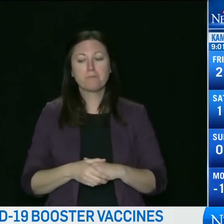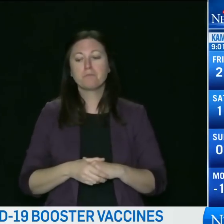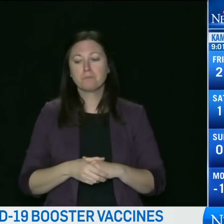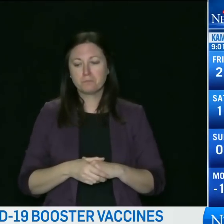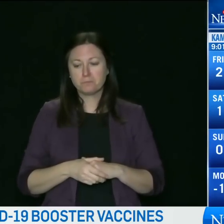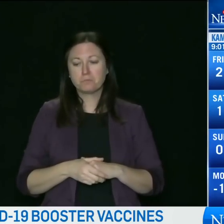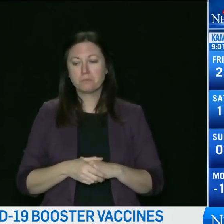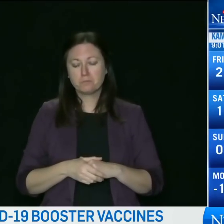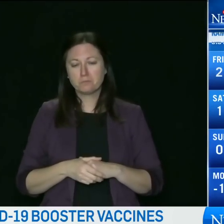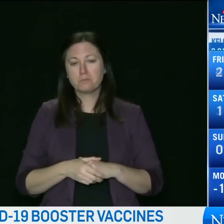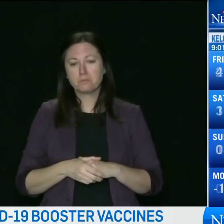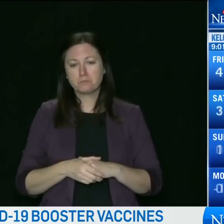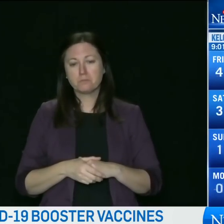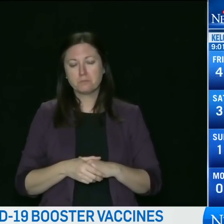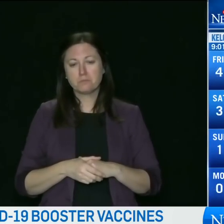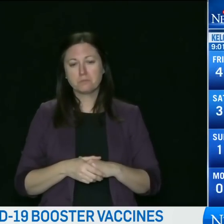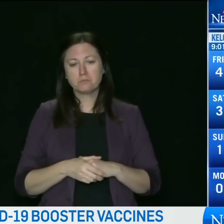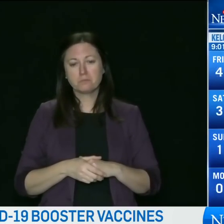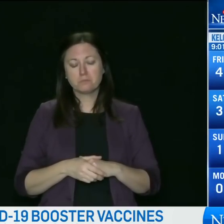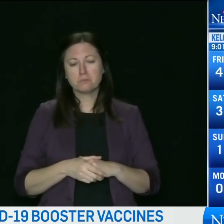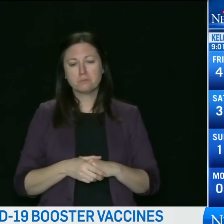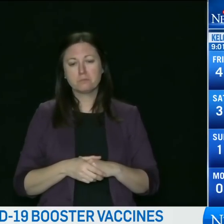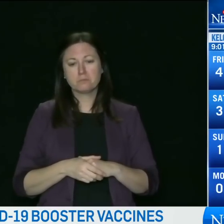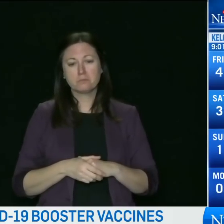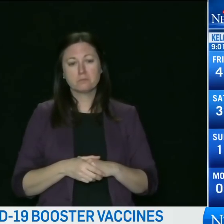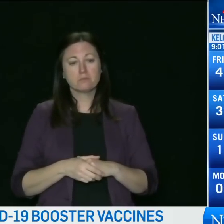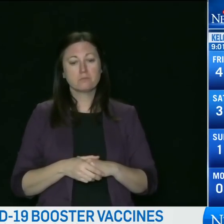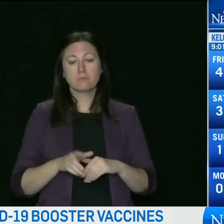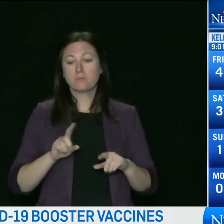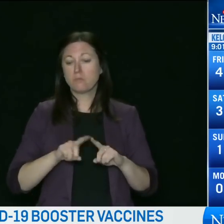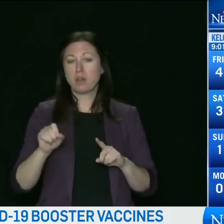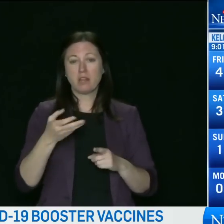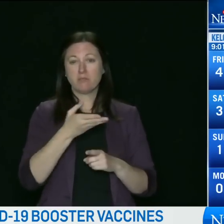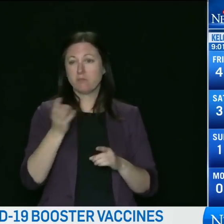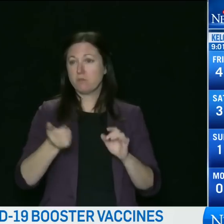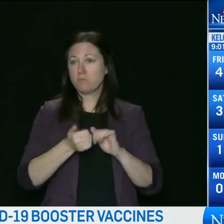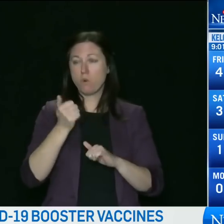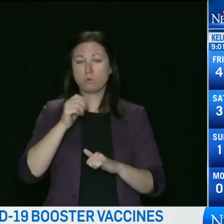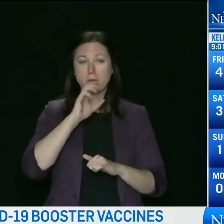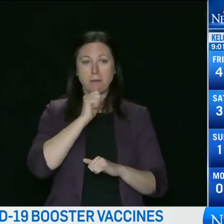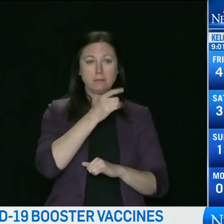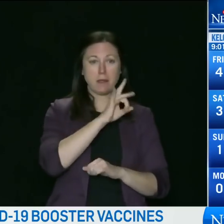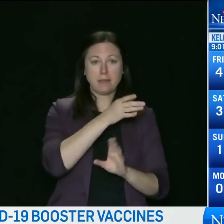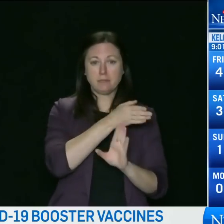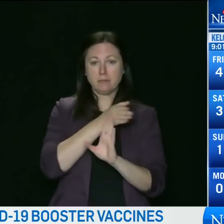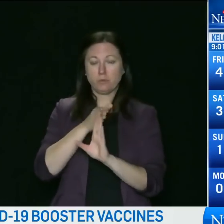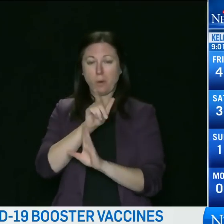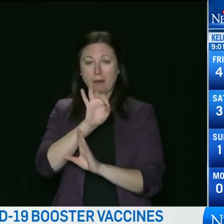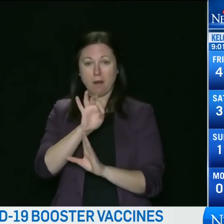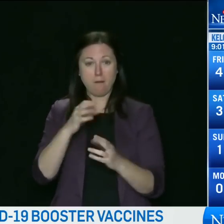PROVIDERS AS TO WHETHER THEY